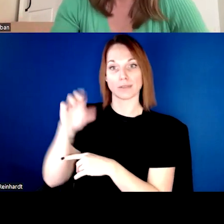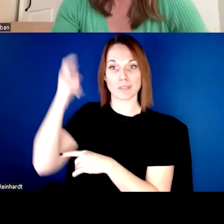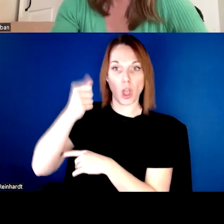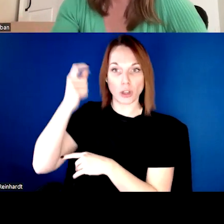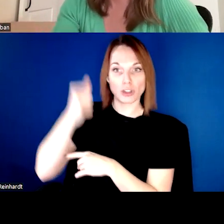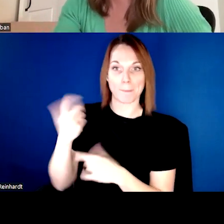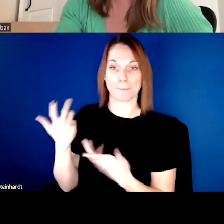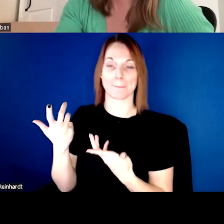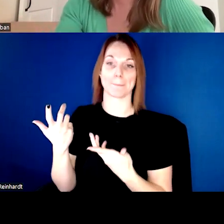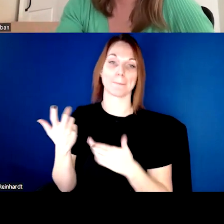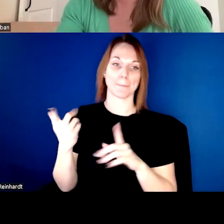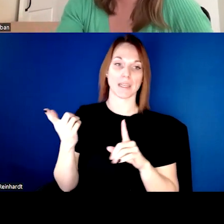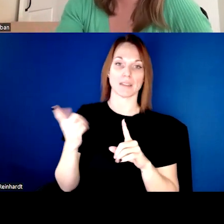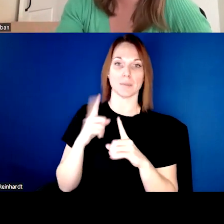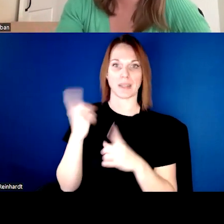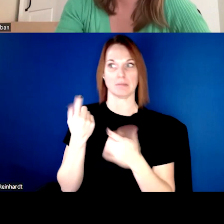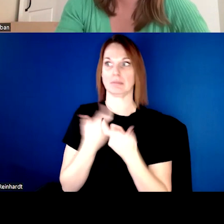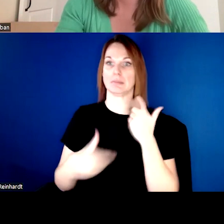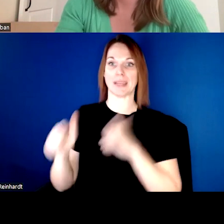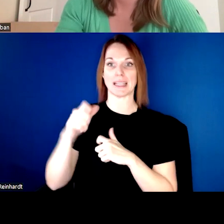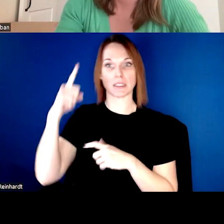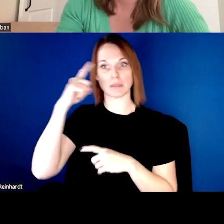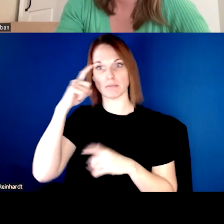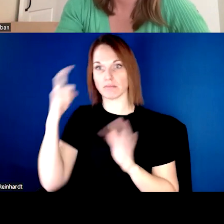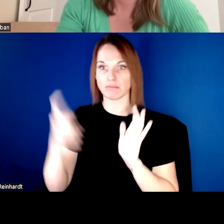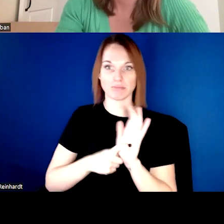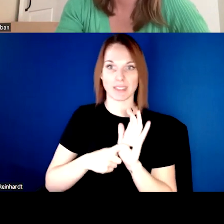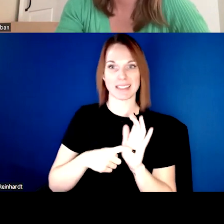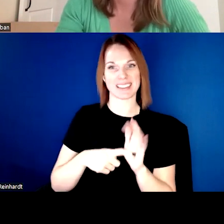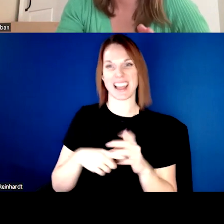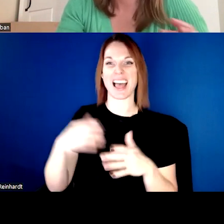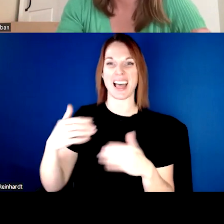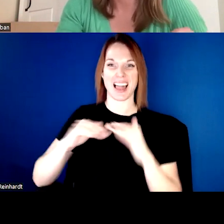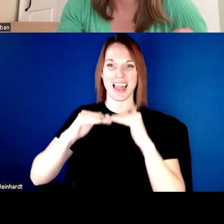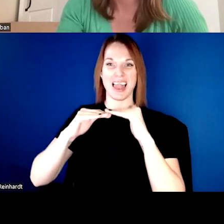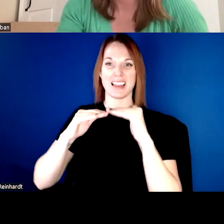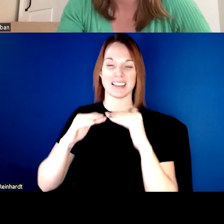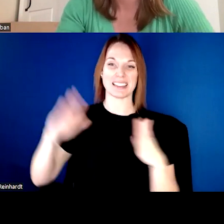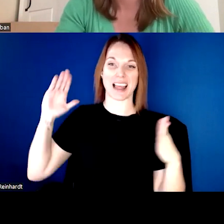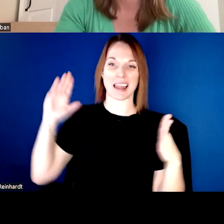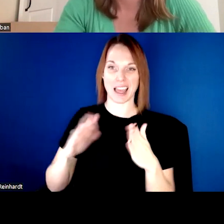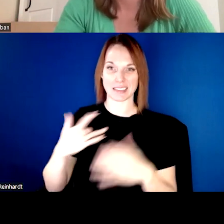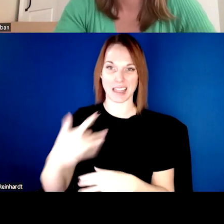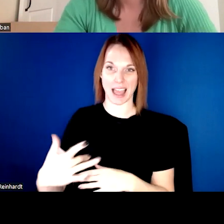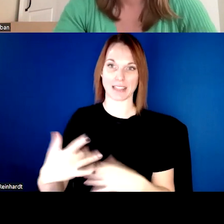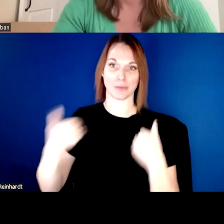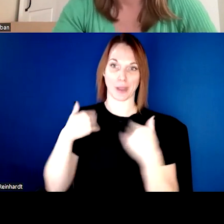mind is that students were less likely to carry a credit card balance, so this is a huge change.